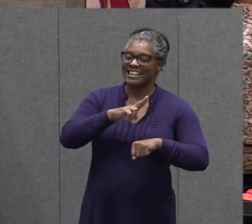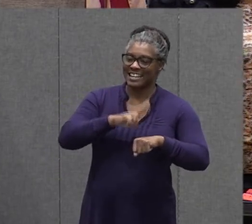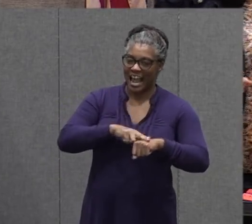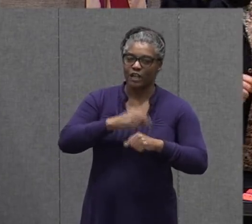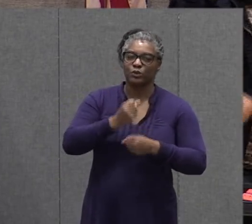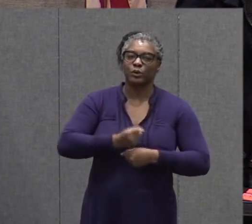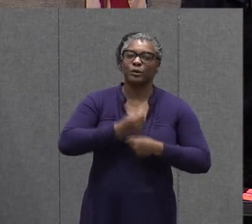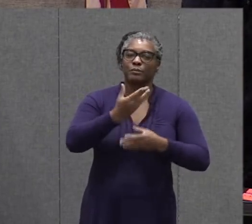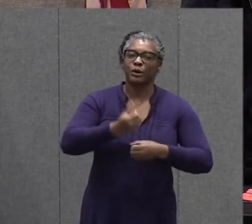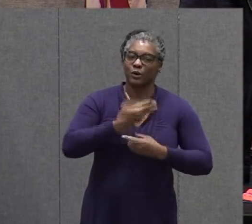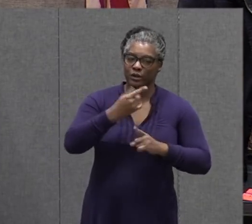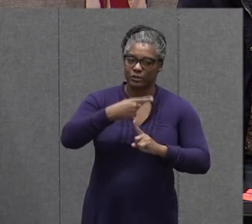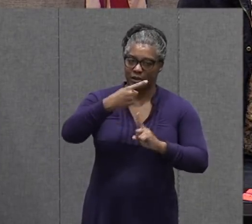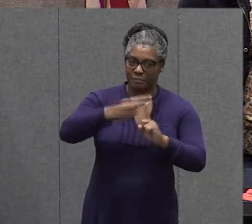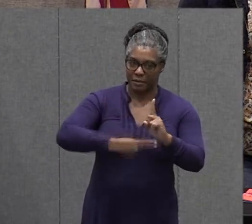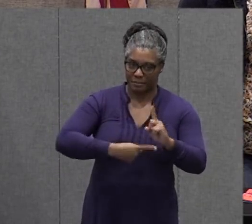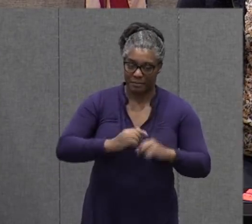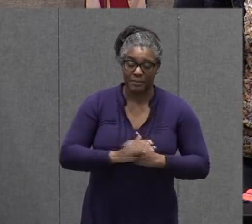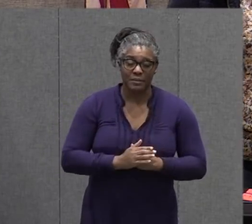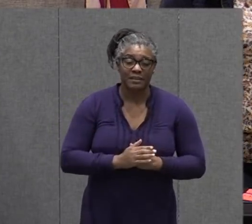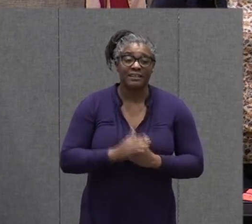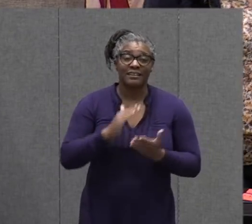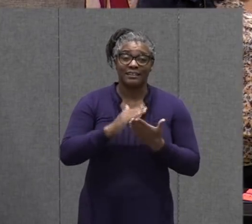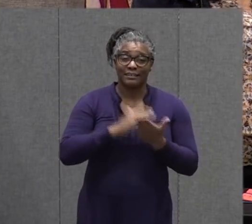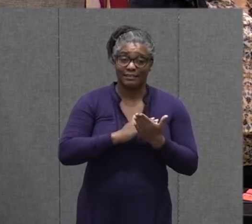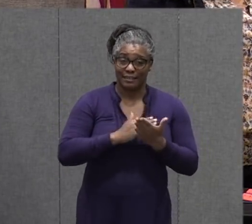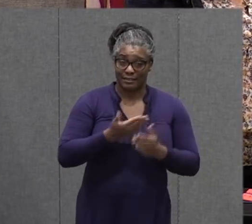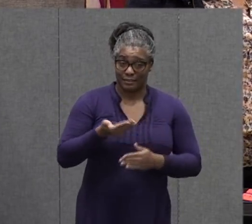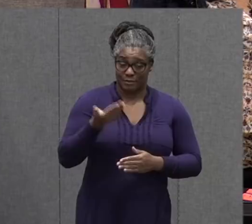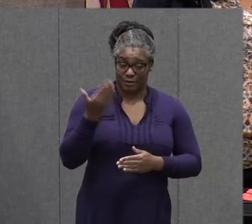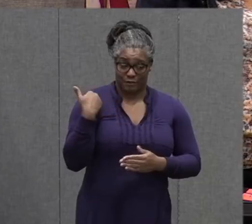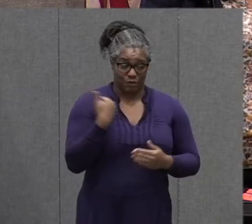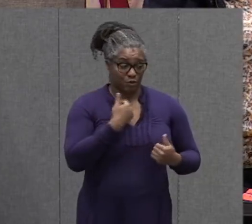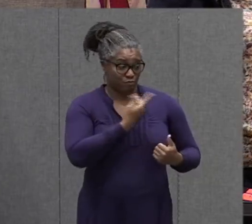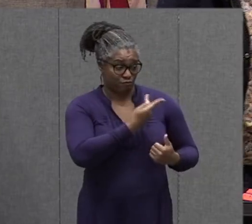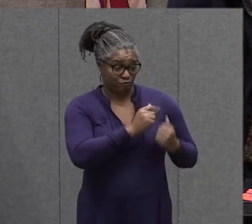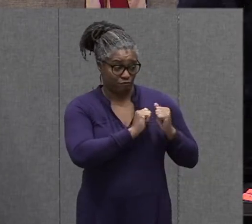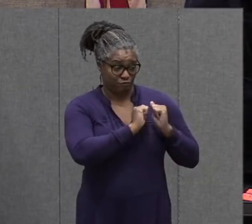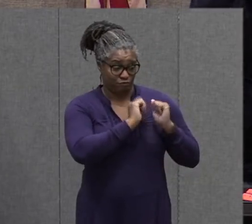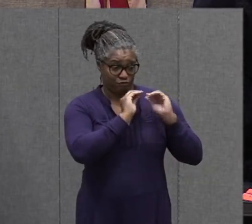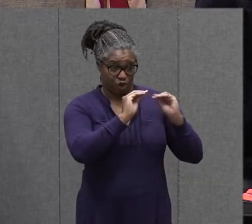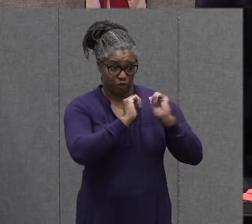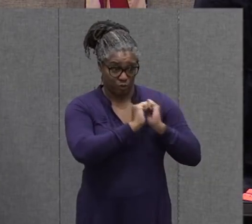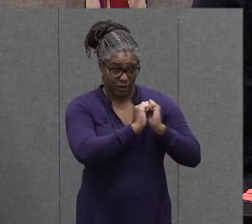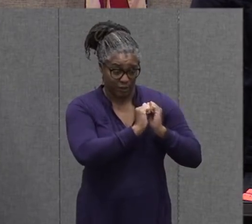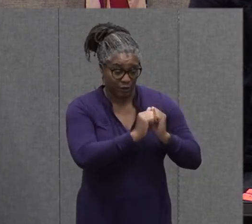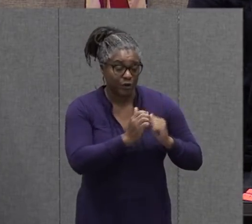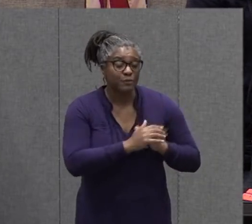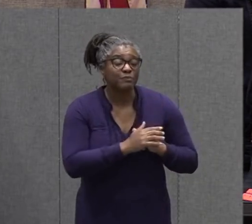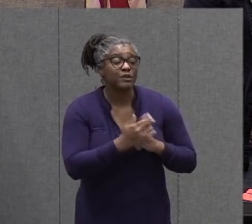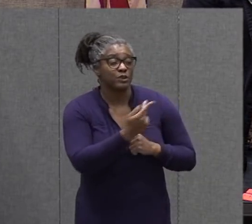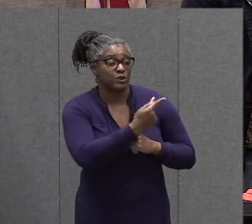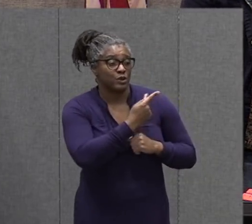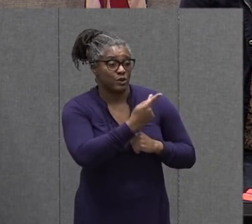[Miss Martindale] In our last lesson that we did together, we were able to talk about some different types of poetry.